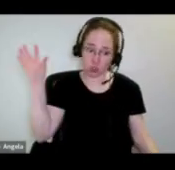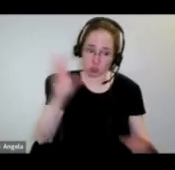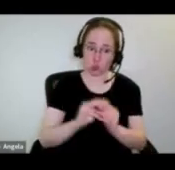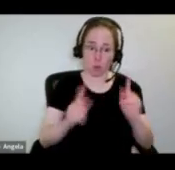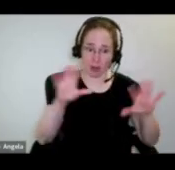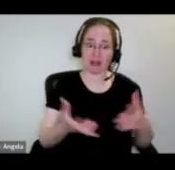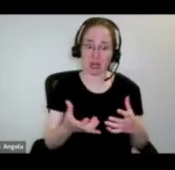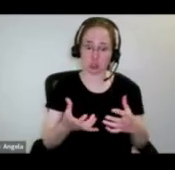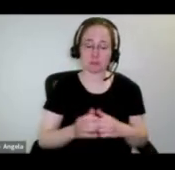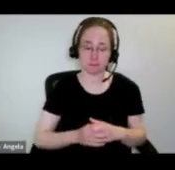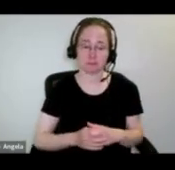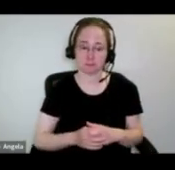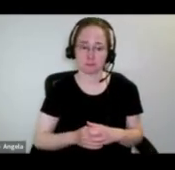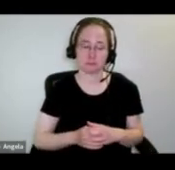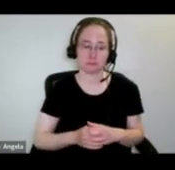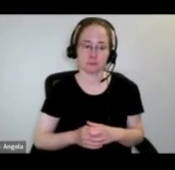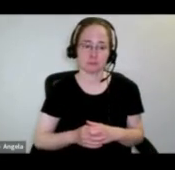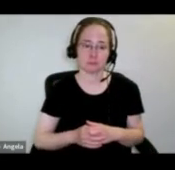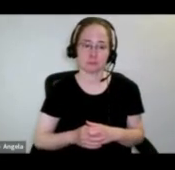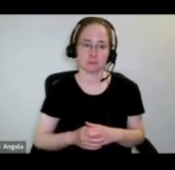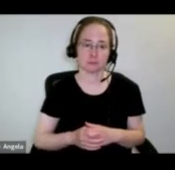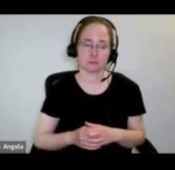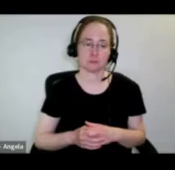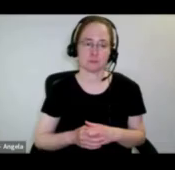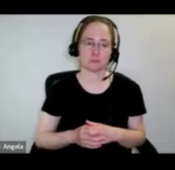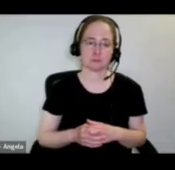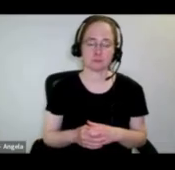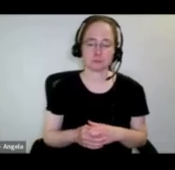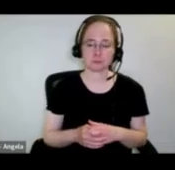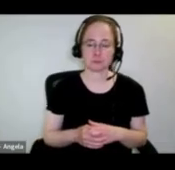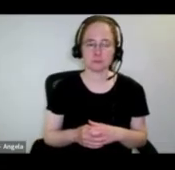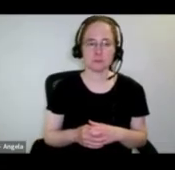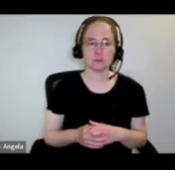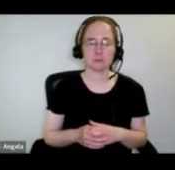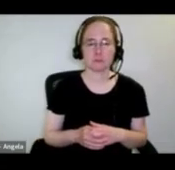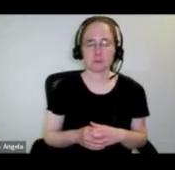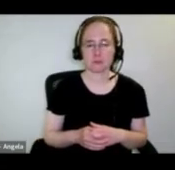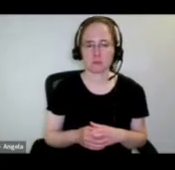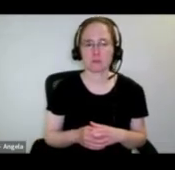David Watkins: people representing 20% of Georgia's total population. David Watkins: Next slide.